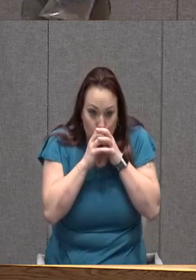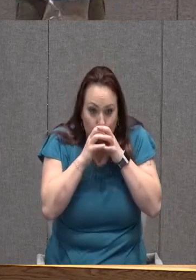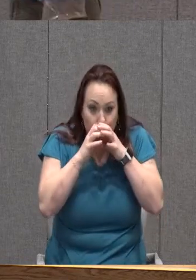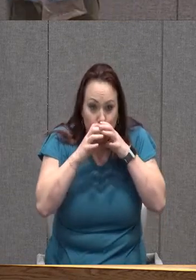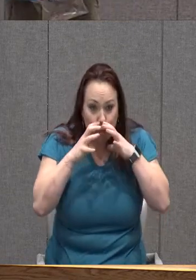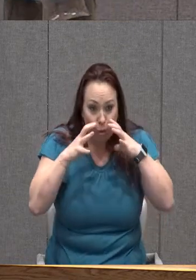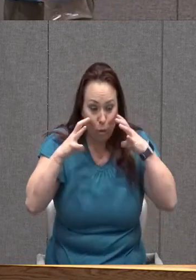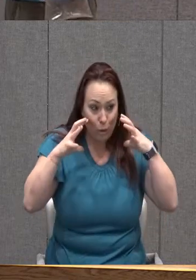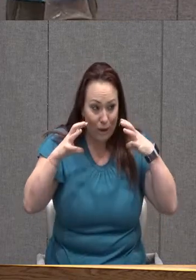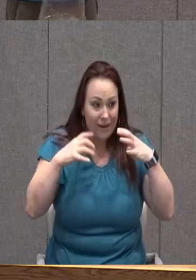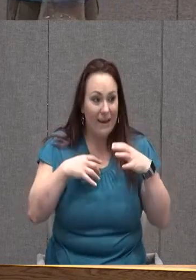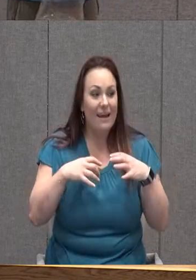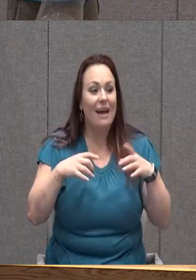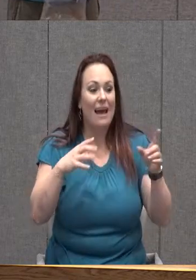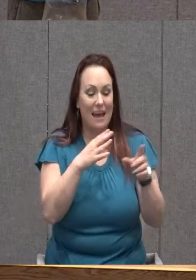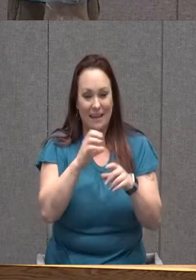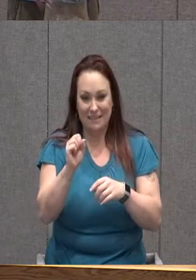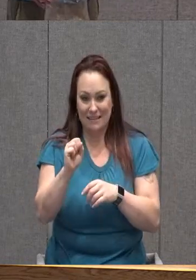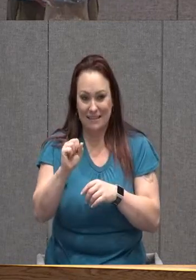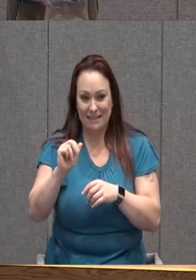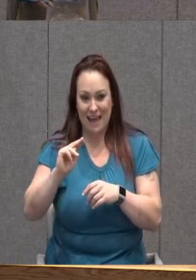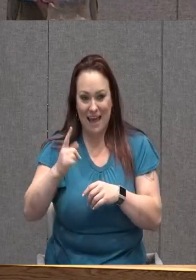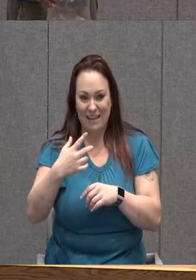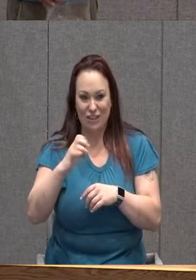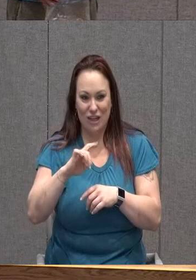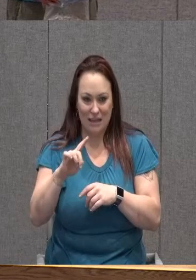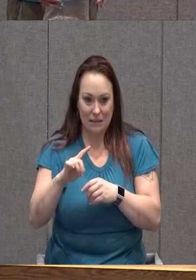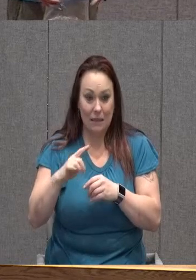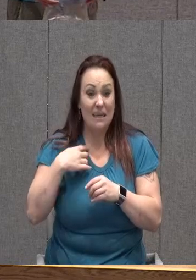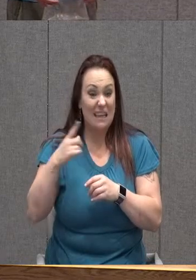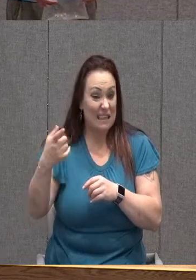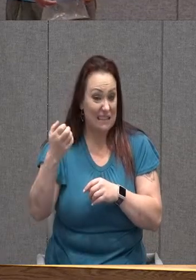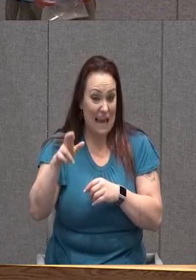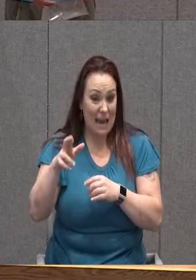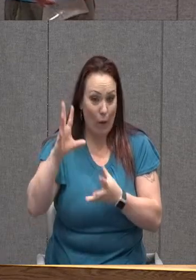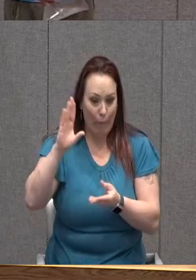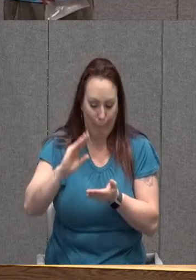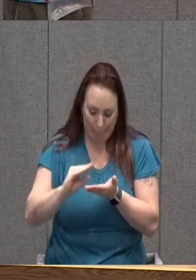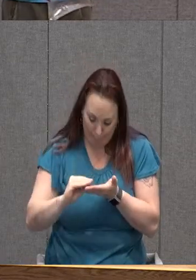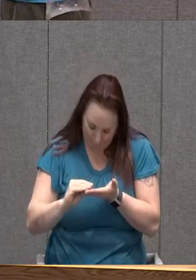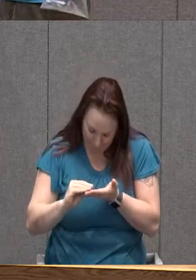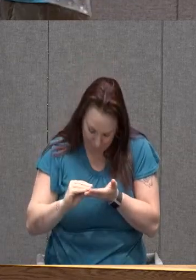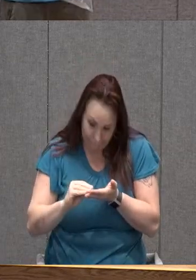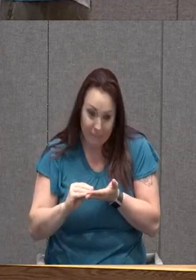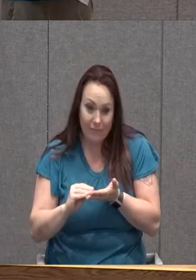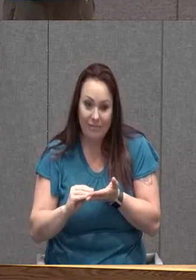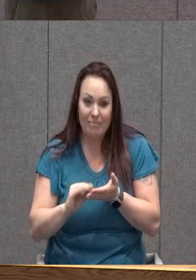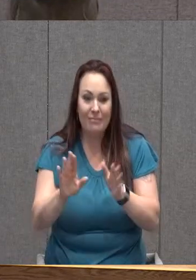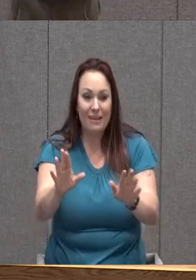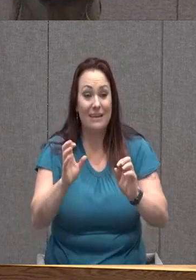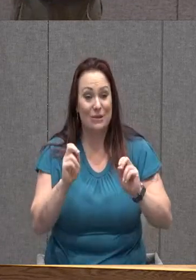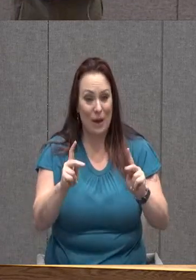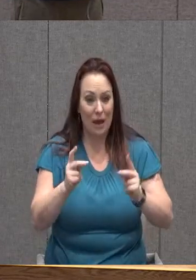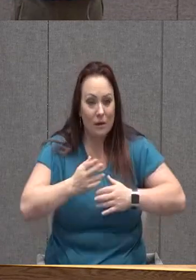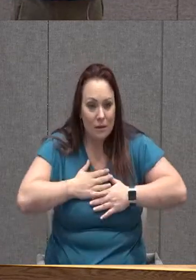Mr Sanchez's zip lock bag leaked some air, take a deep breath, get your bag ready to go again,